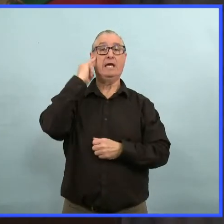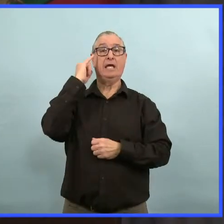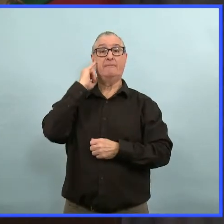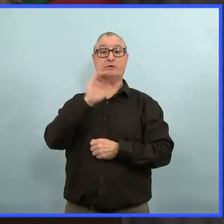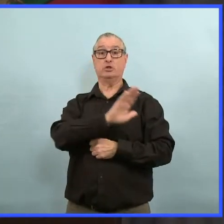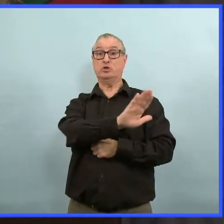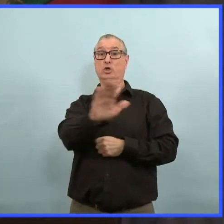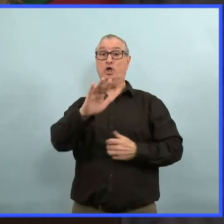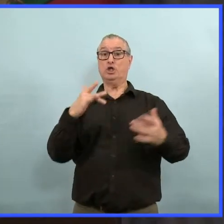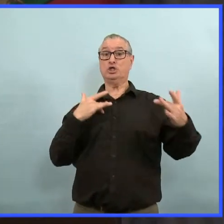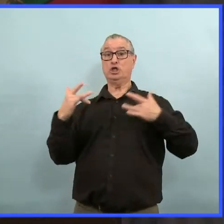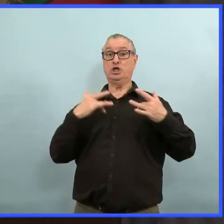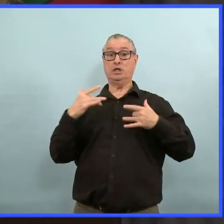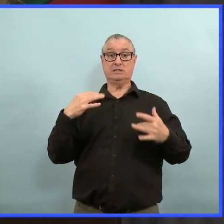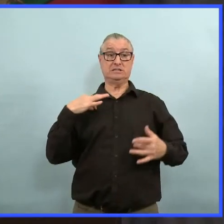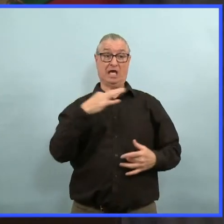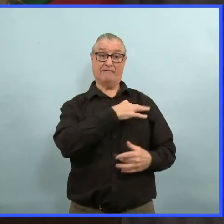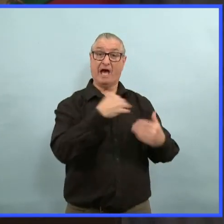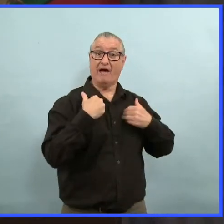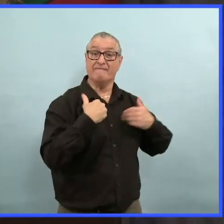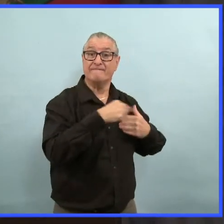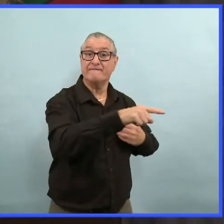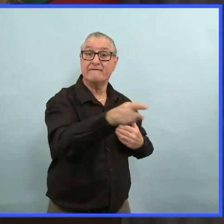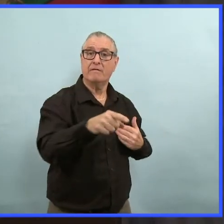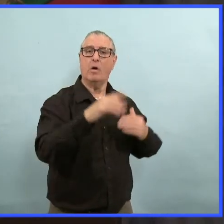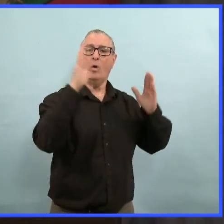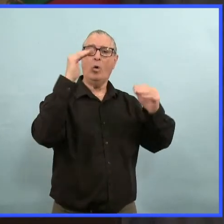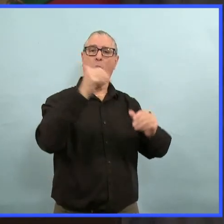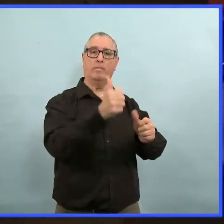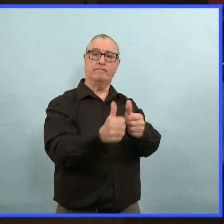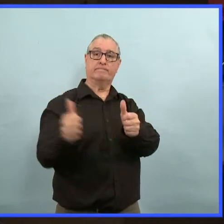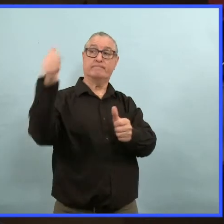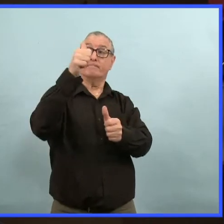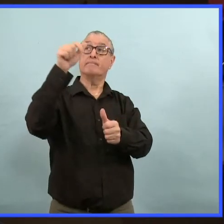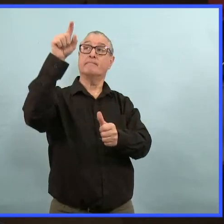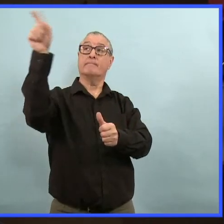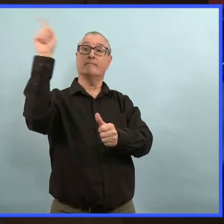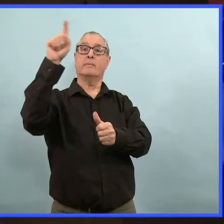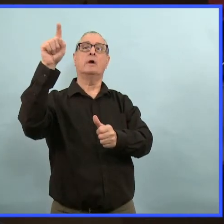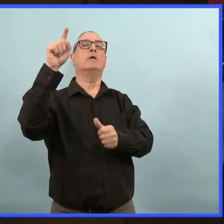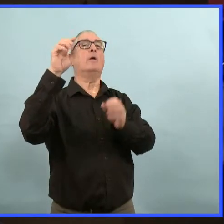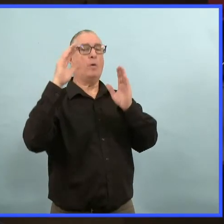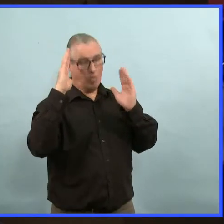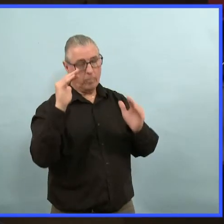know those site leads will be working very closely with them as well thanks minister not much more to